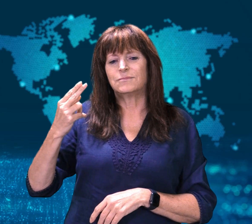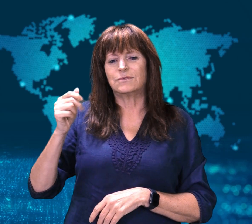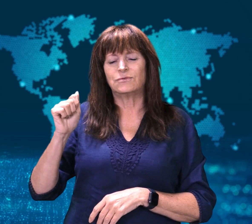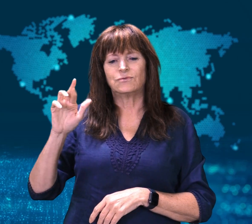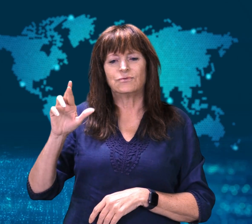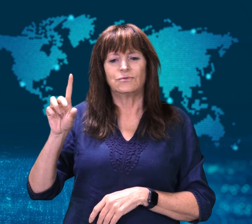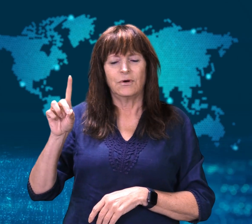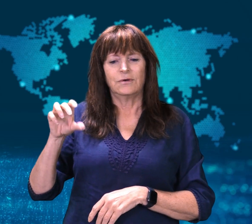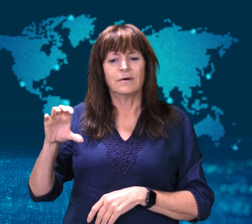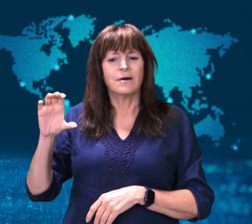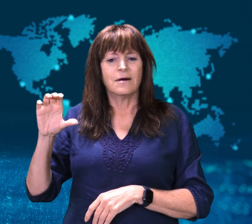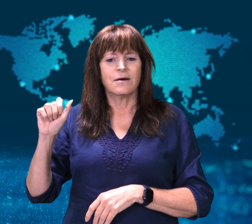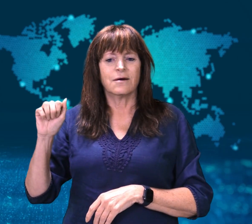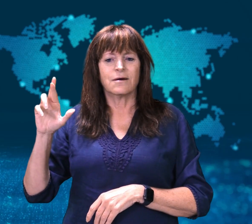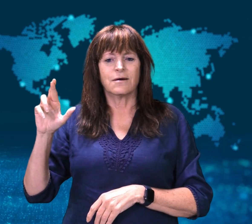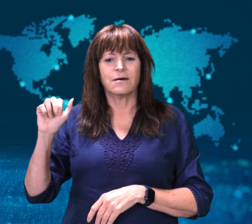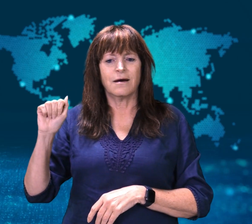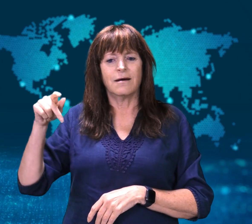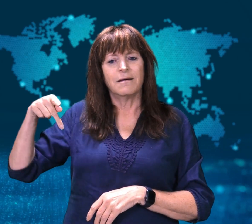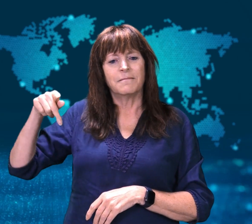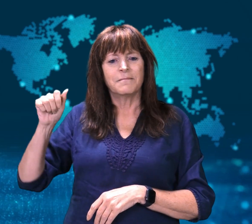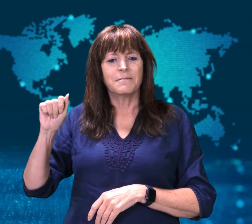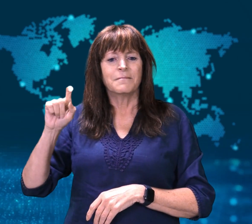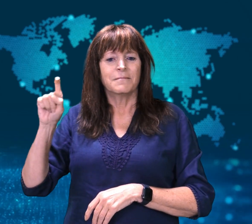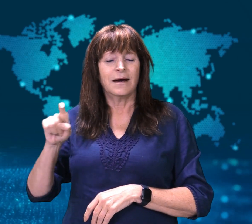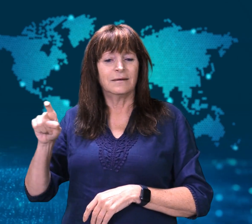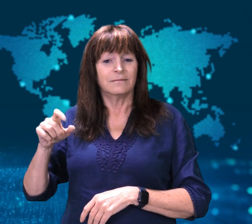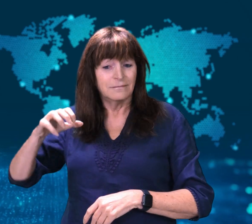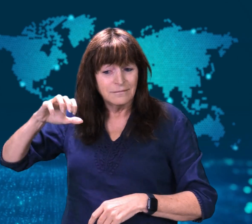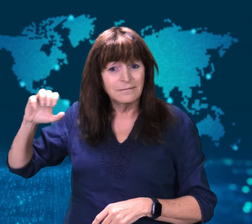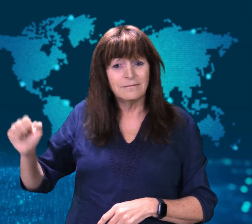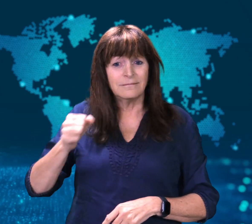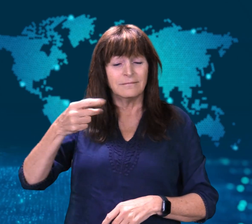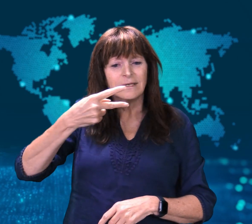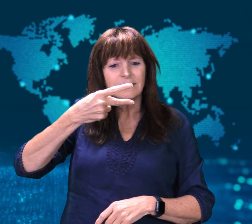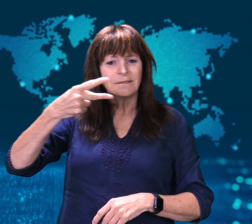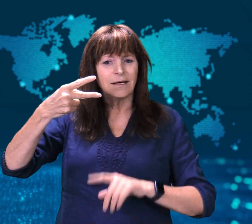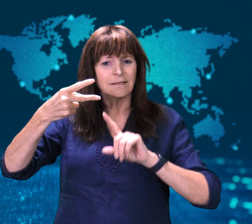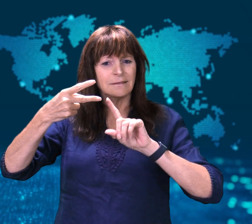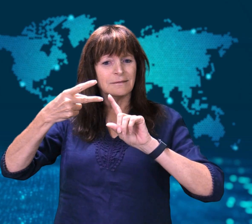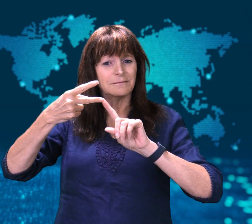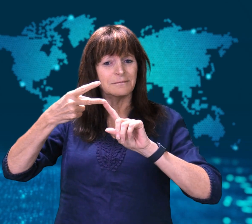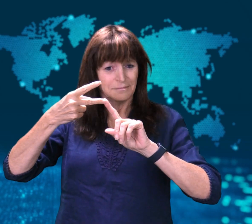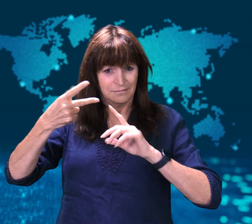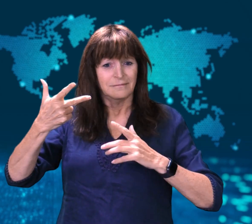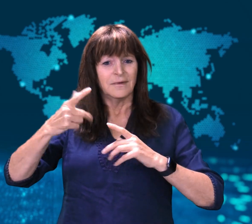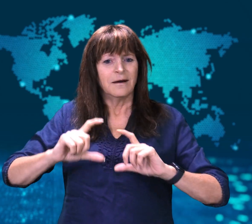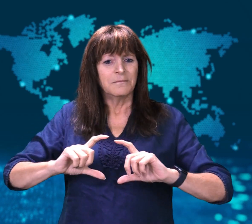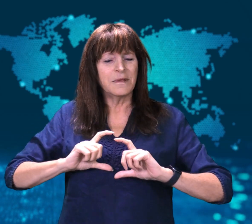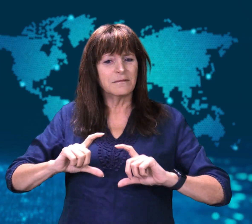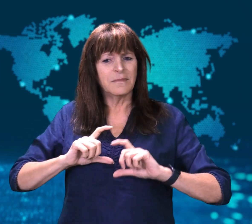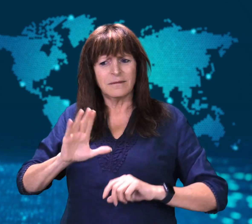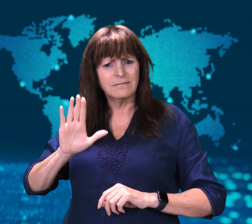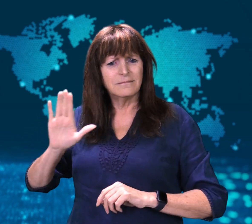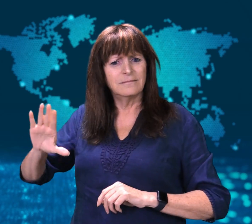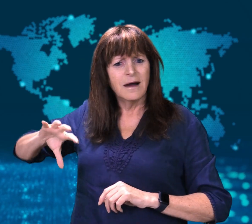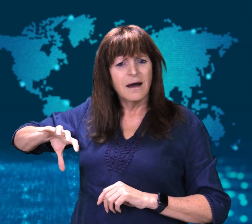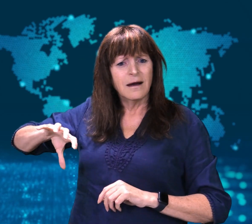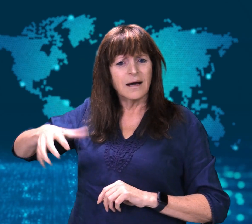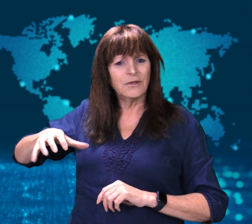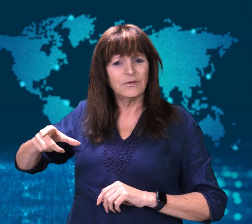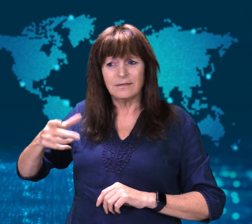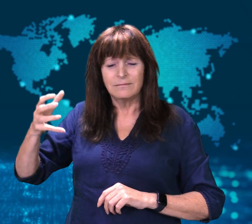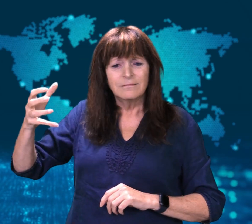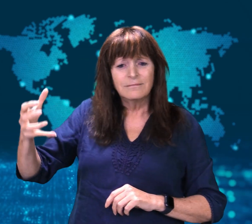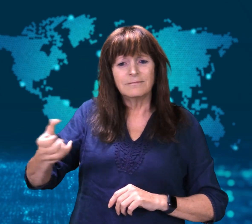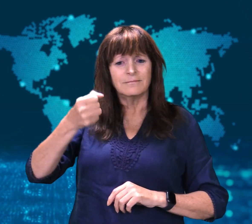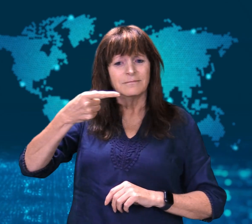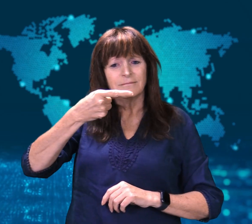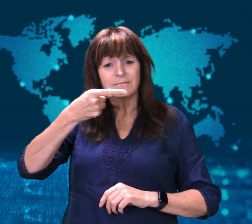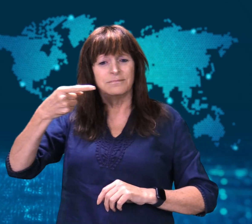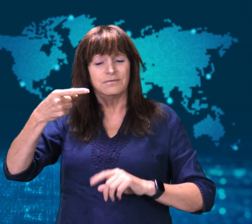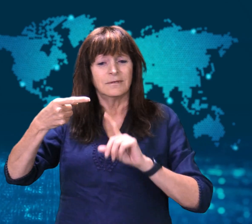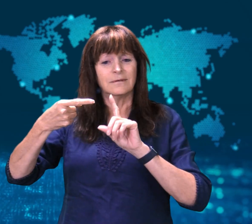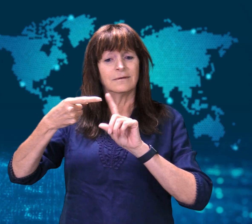Ecuador’s Richard Carapaz won the second ever medal for his country